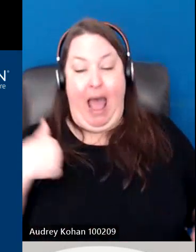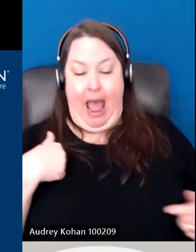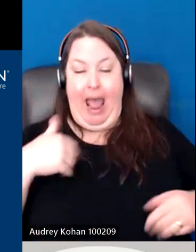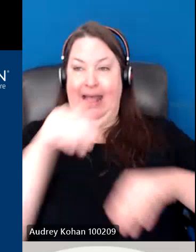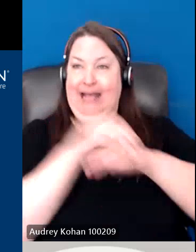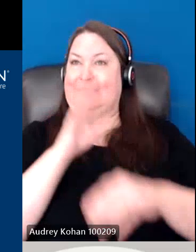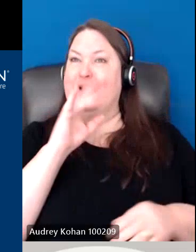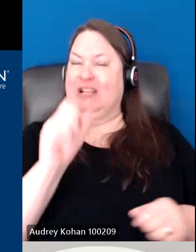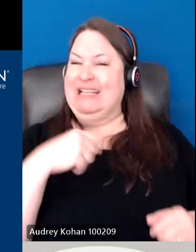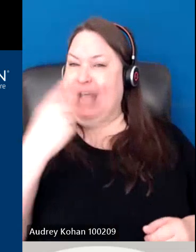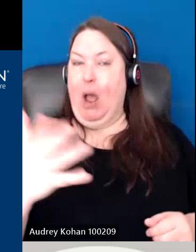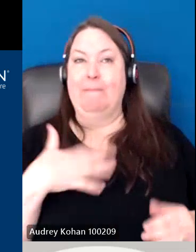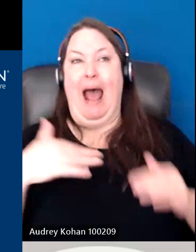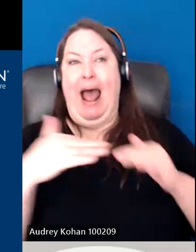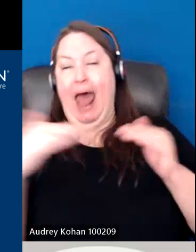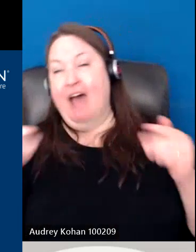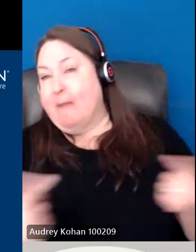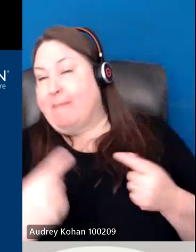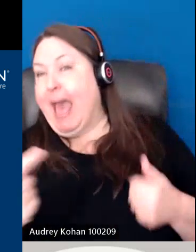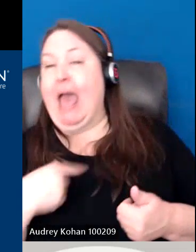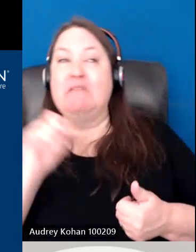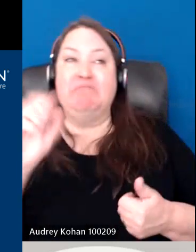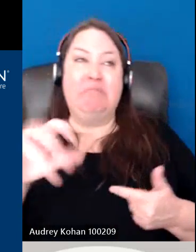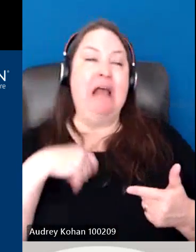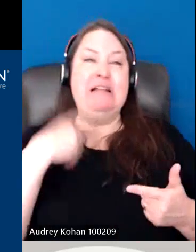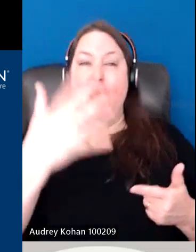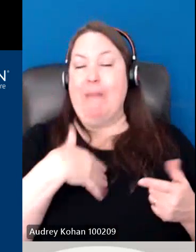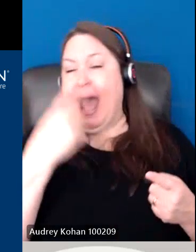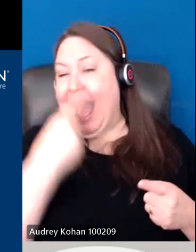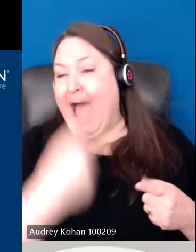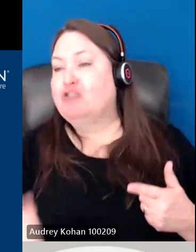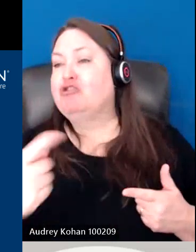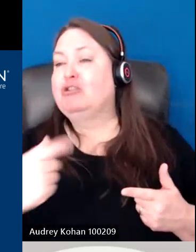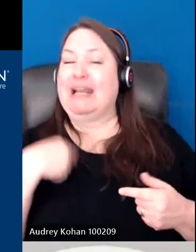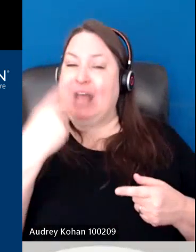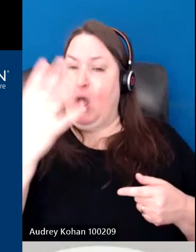tell you my level of pain I could tell you my allergies I could tell you why I'm here and yet